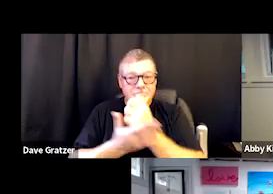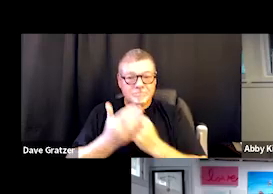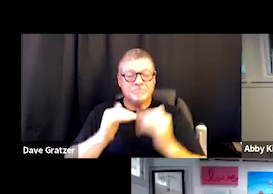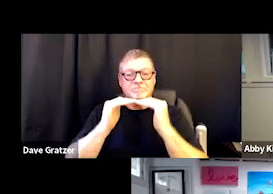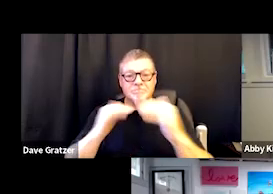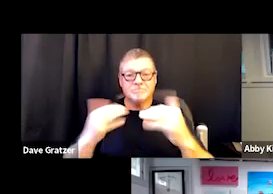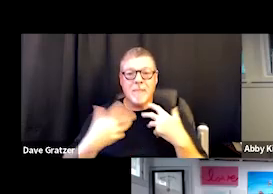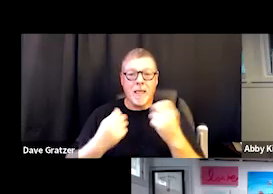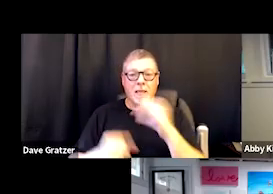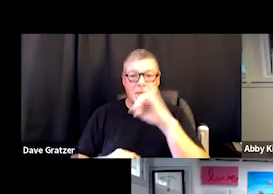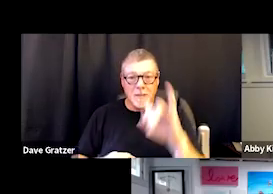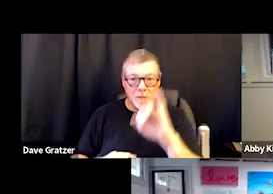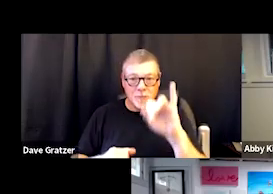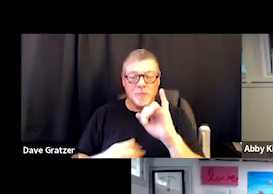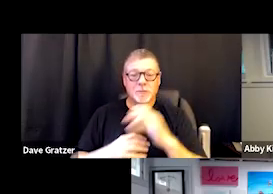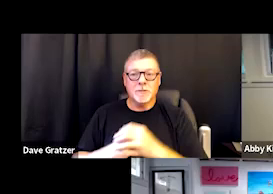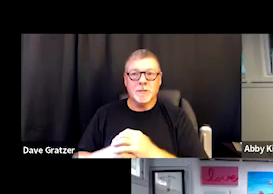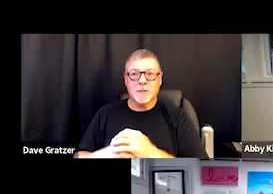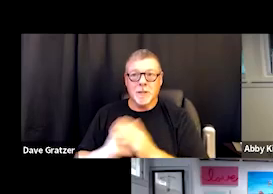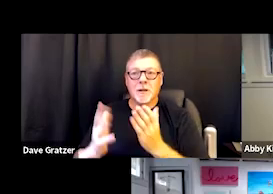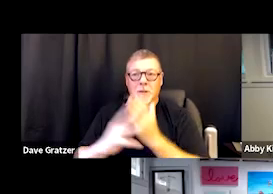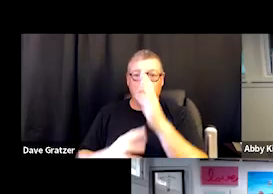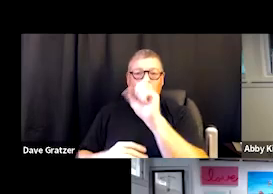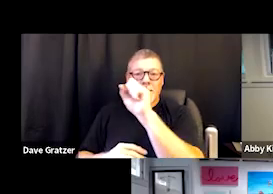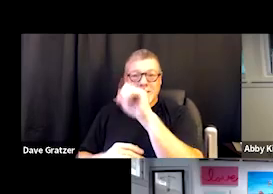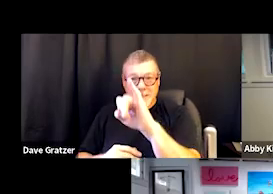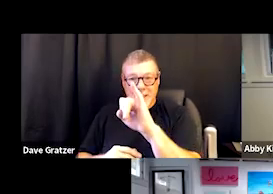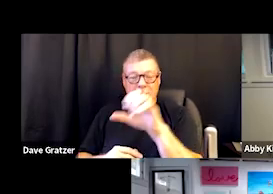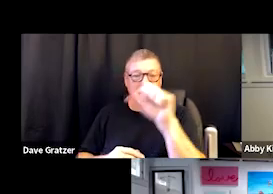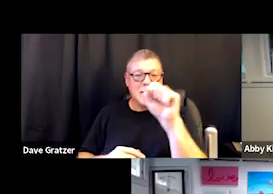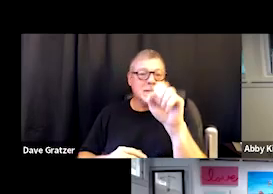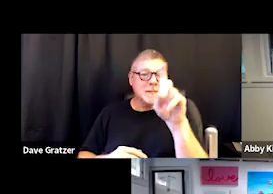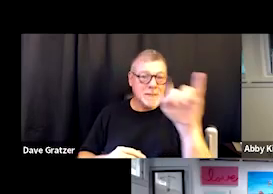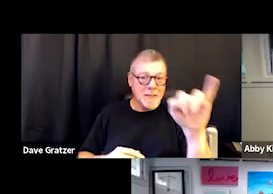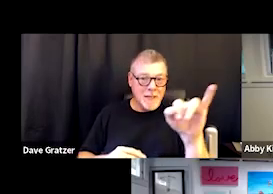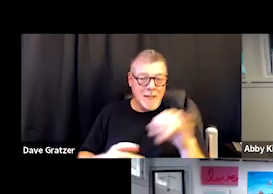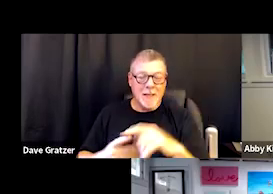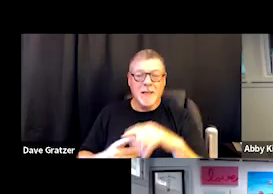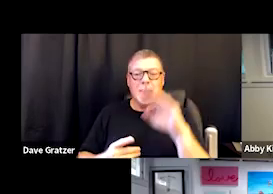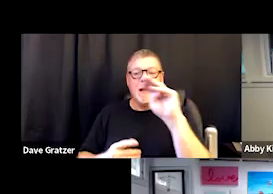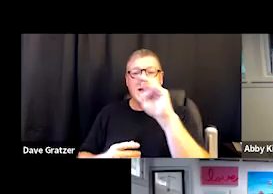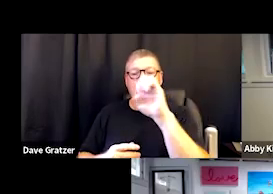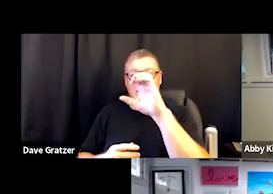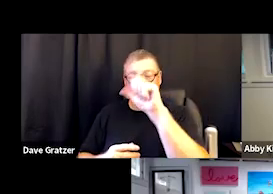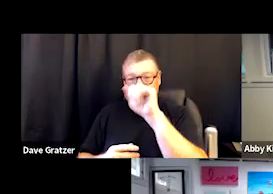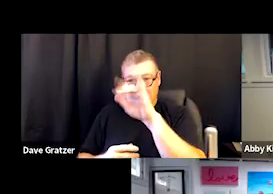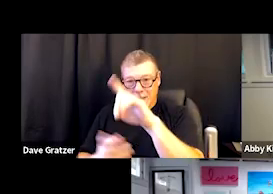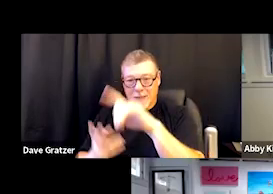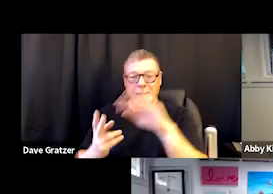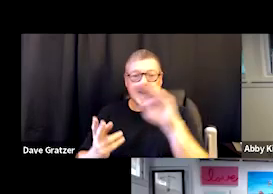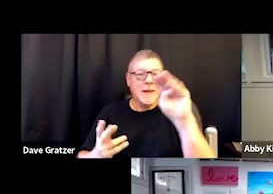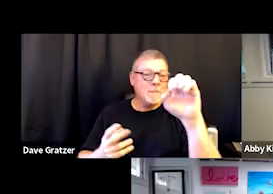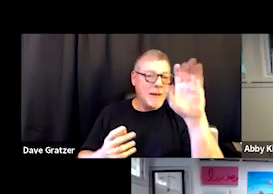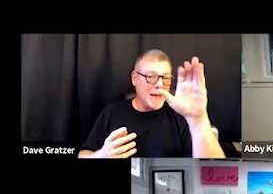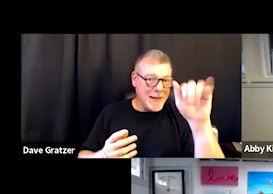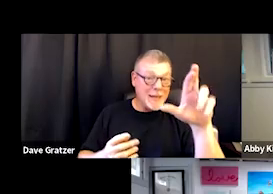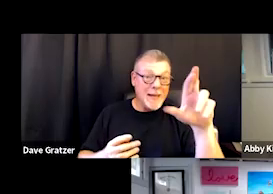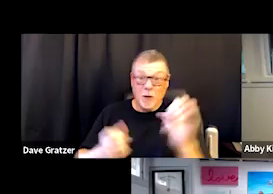that they get through SSI and SSDI access and Medicaid and Medicare access. And so they fund those positions because they know